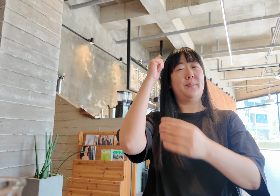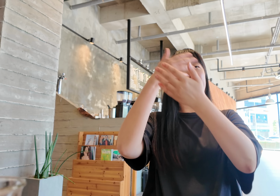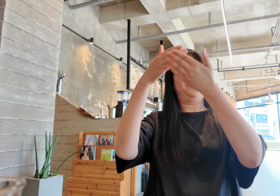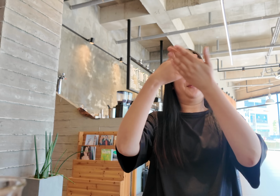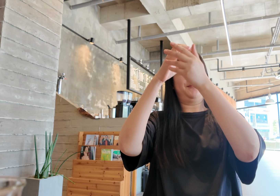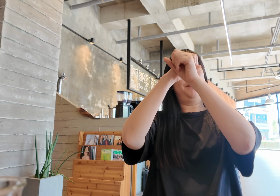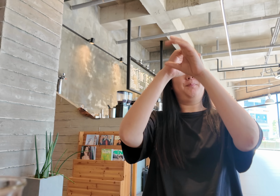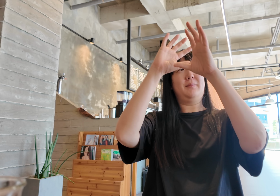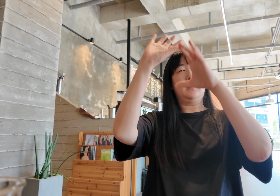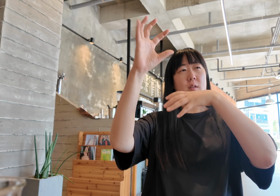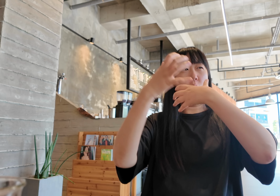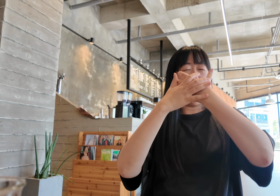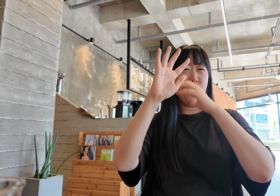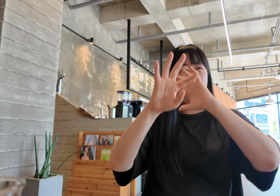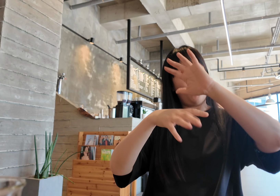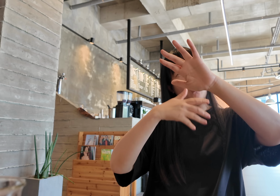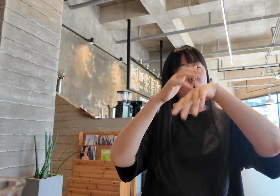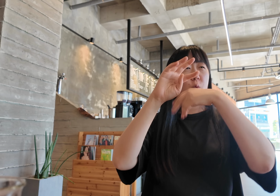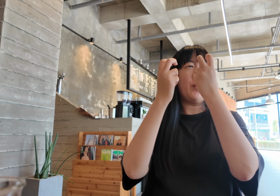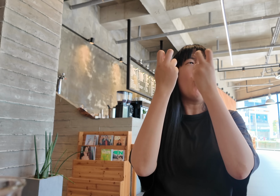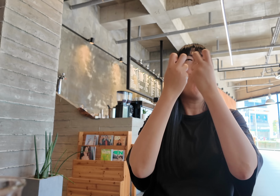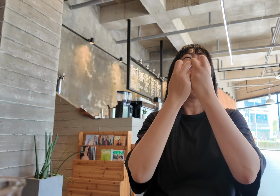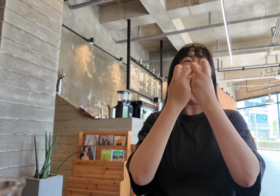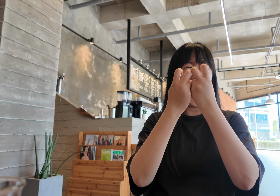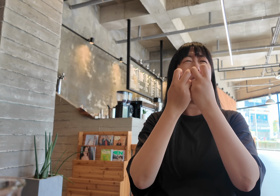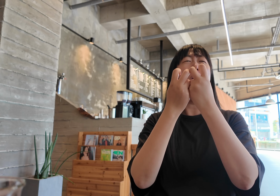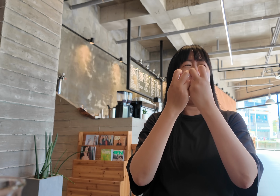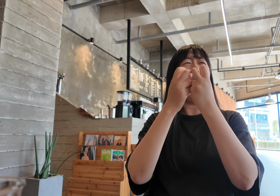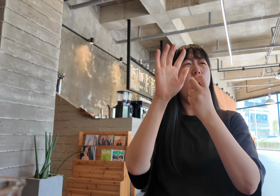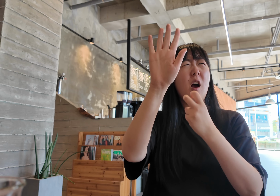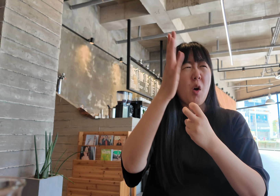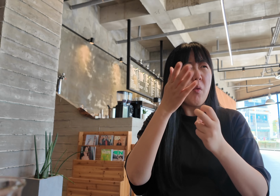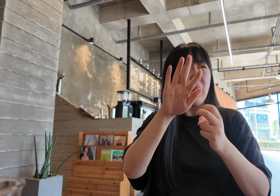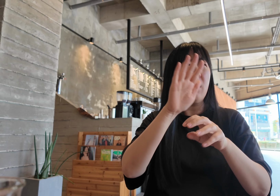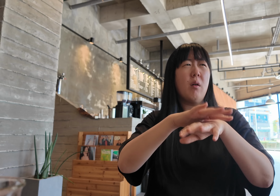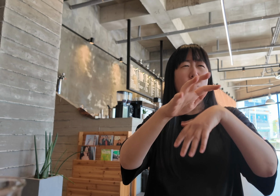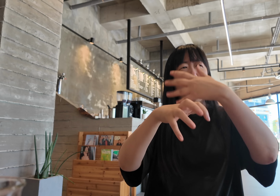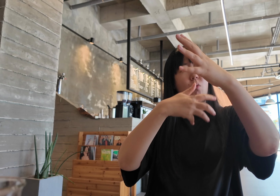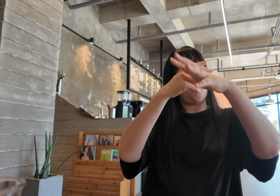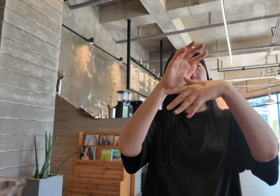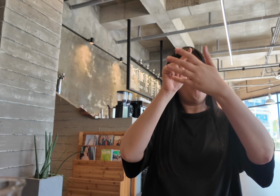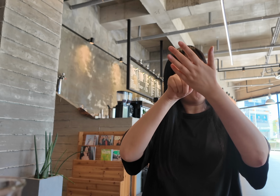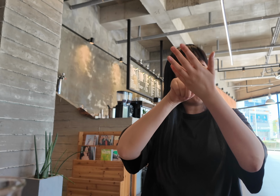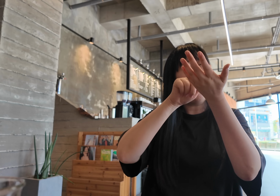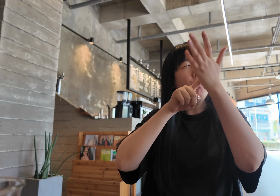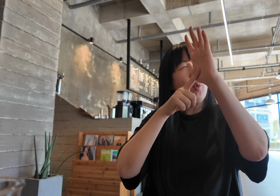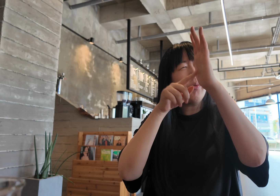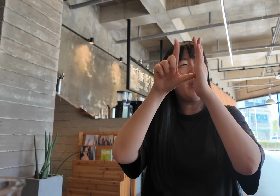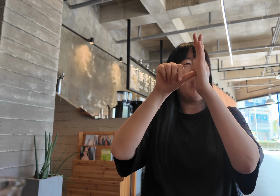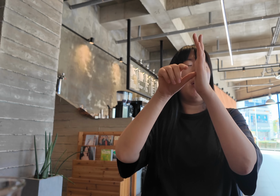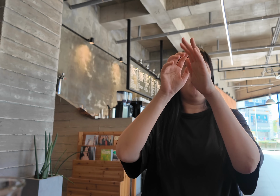How to visualize an image in sign language, when expressing it with your hands, I think the shape and feel of